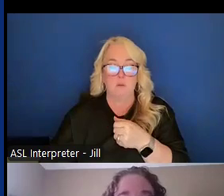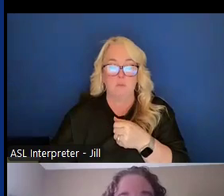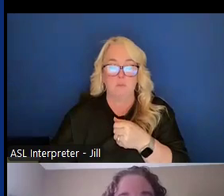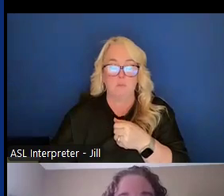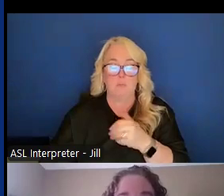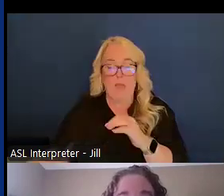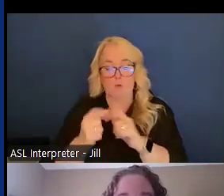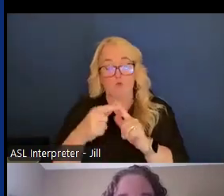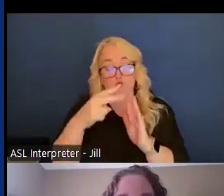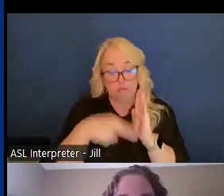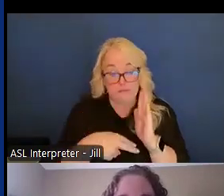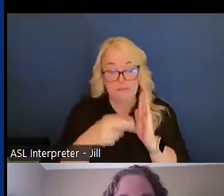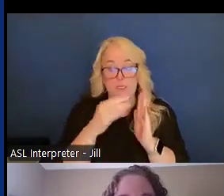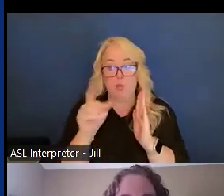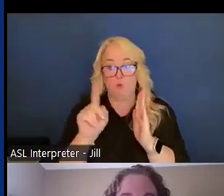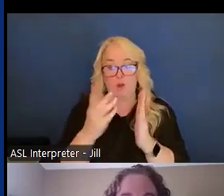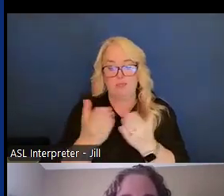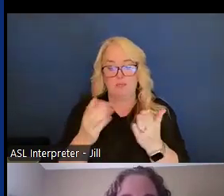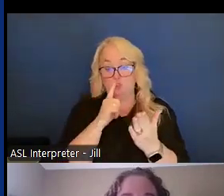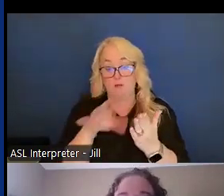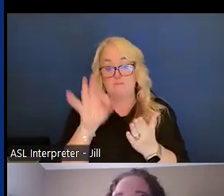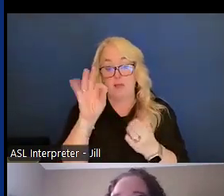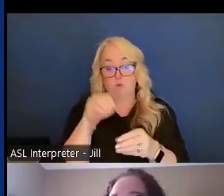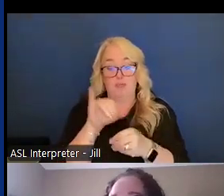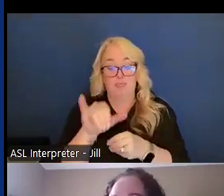things may be found in that document. And I'm just going to